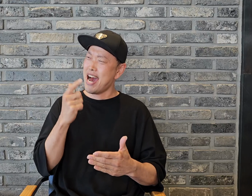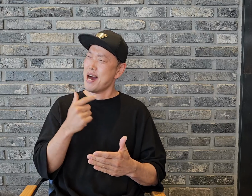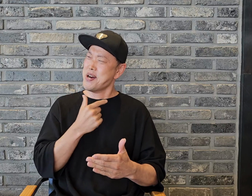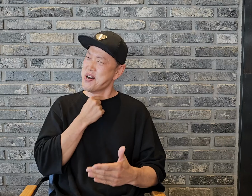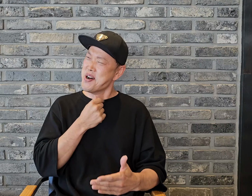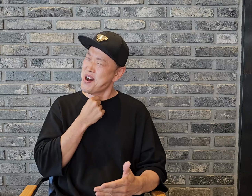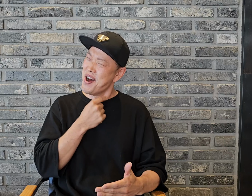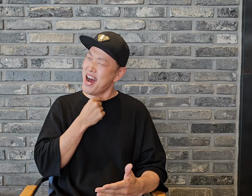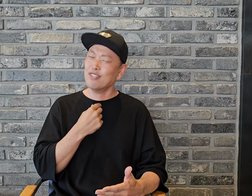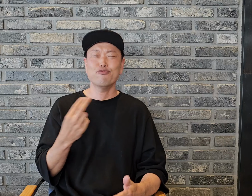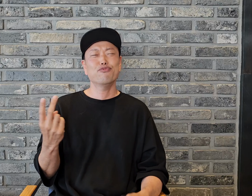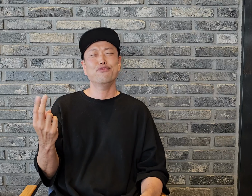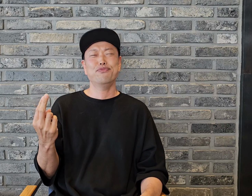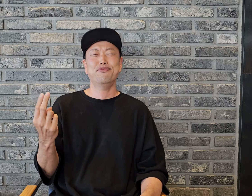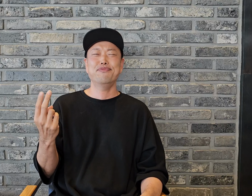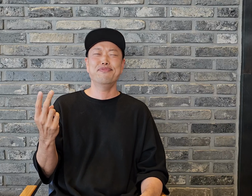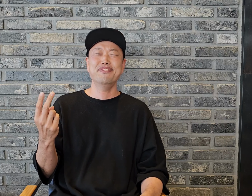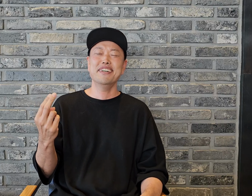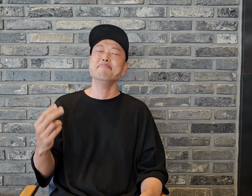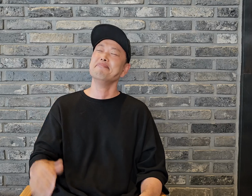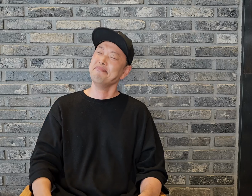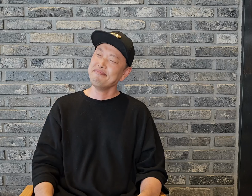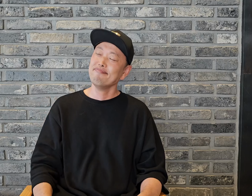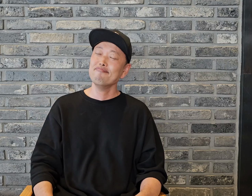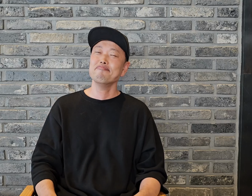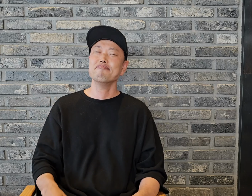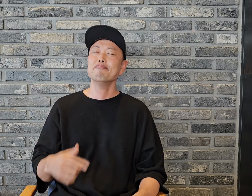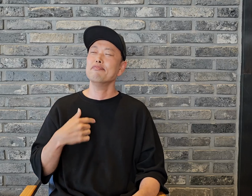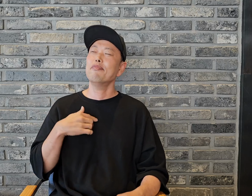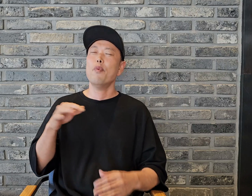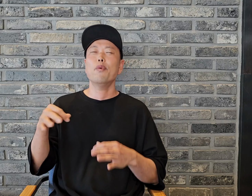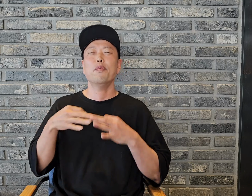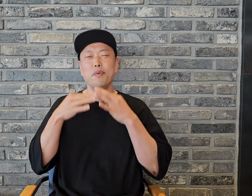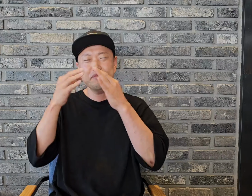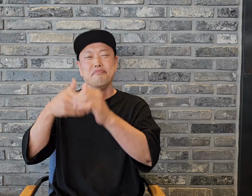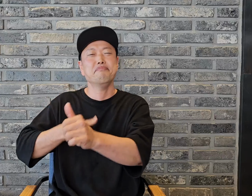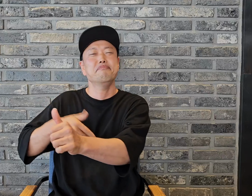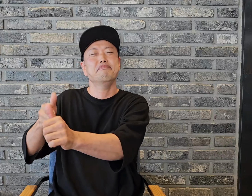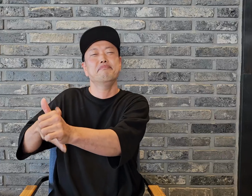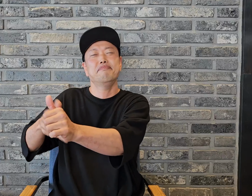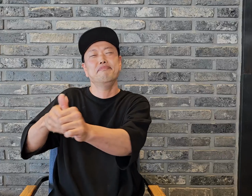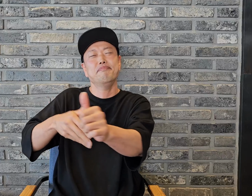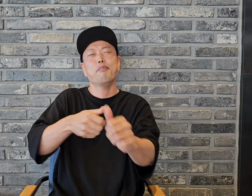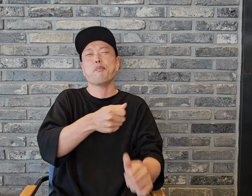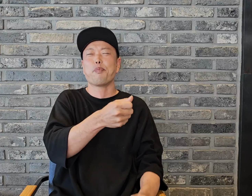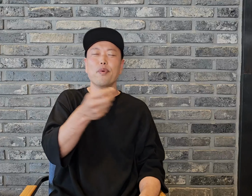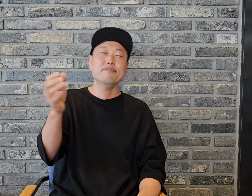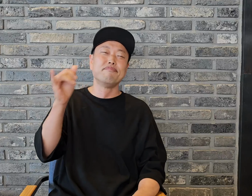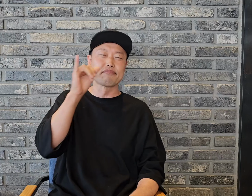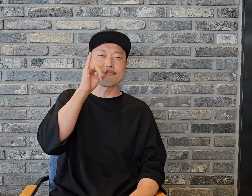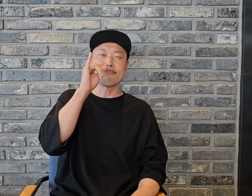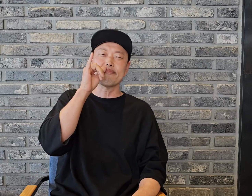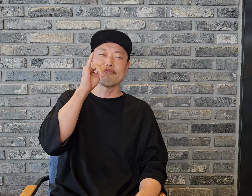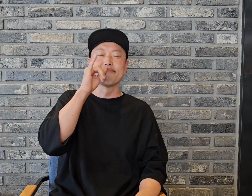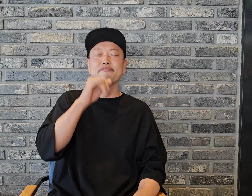or that they want to emulate me. Haha. There are several people who have asked me to help them.